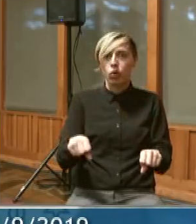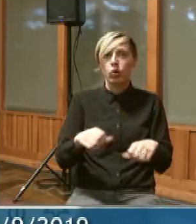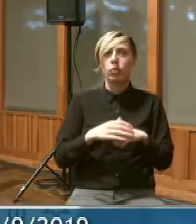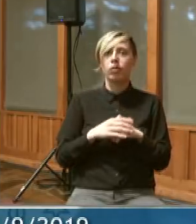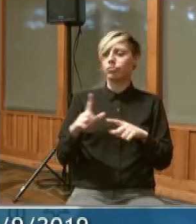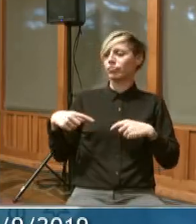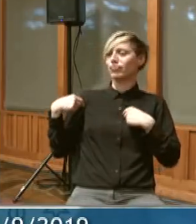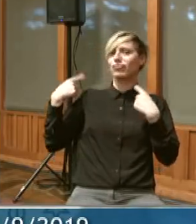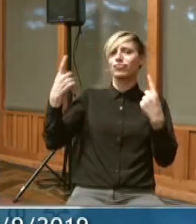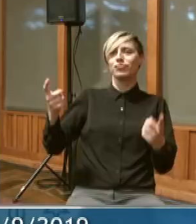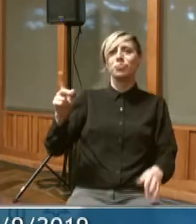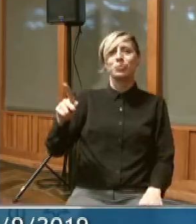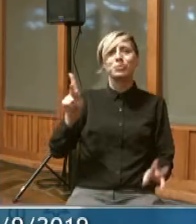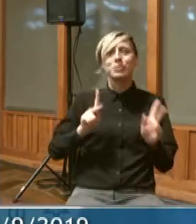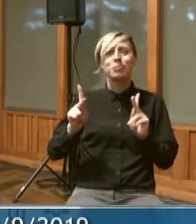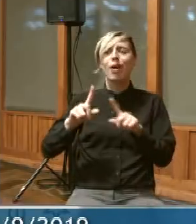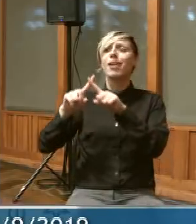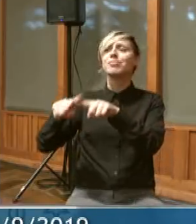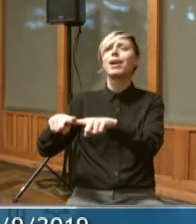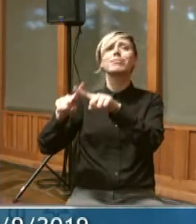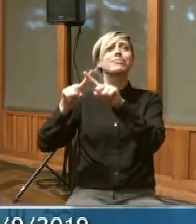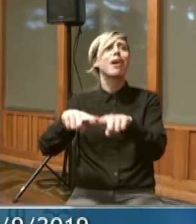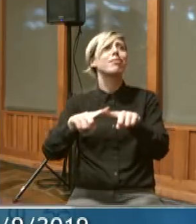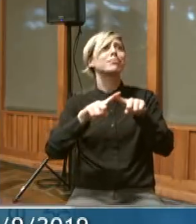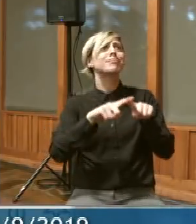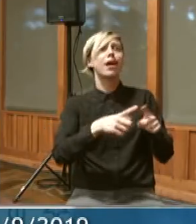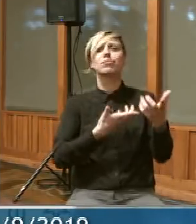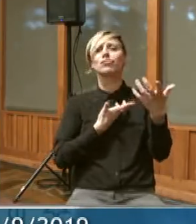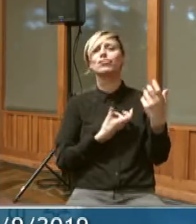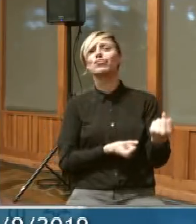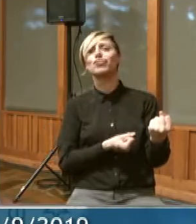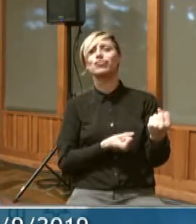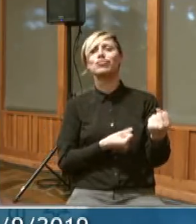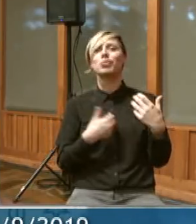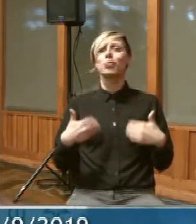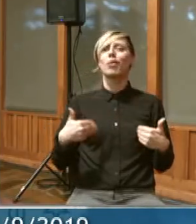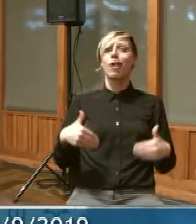FEAR IS THAT SOMEONE WILL GET HURT. THE EXPERIENCE THAT GENERATIONS OF PORTLANDERS HAVE